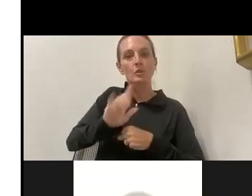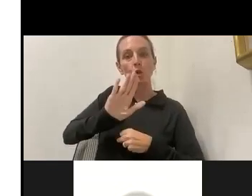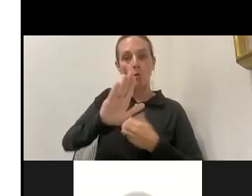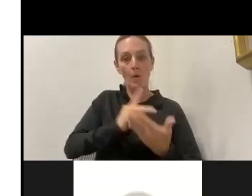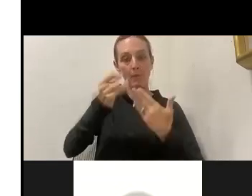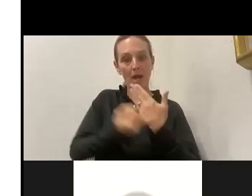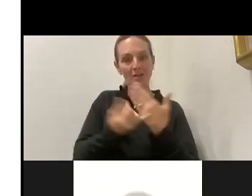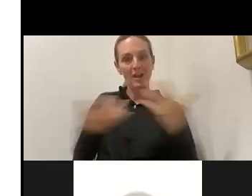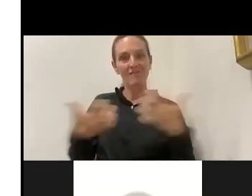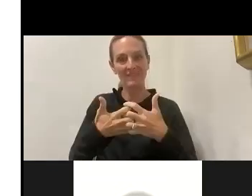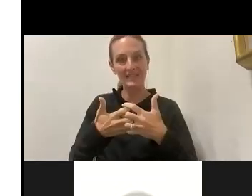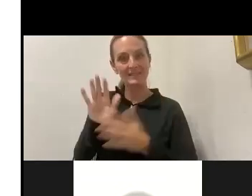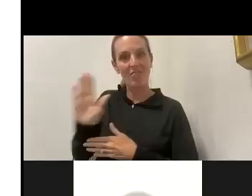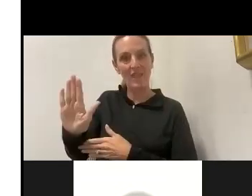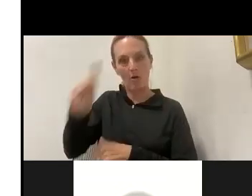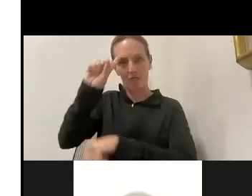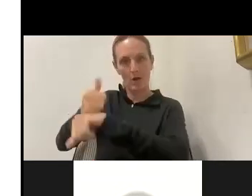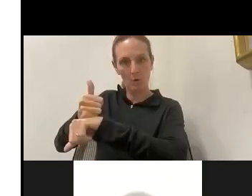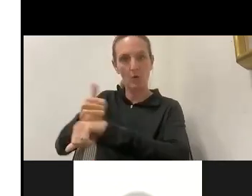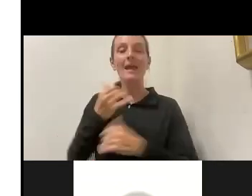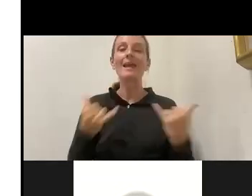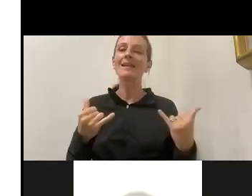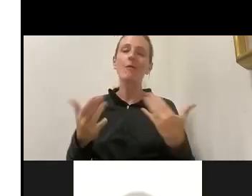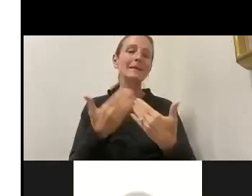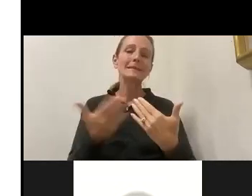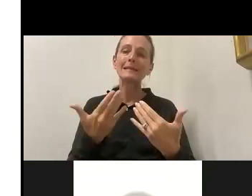And again, it is easy enough to pick up the phone and call the funder and tell them your